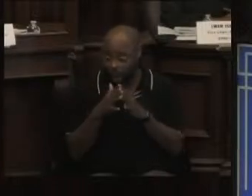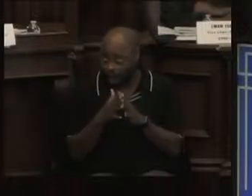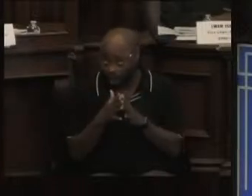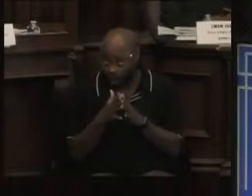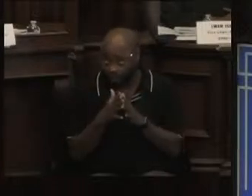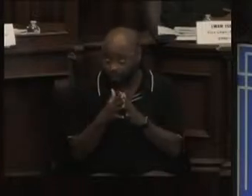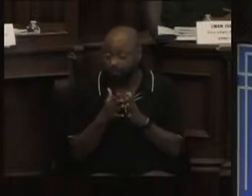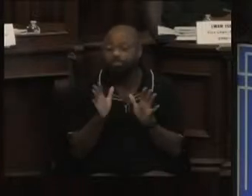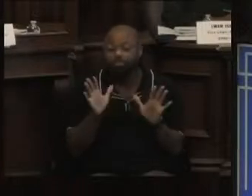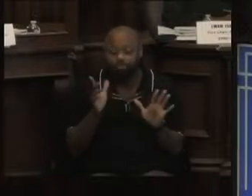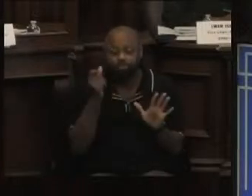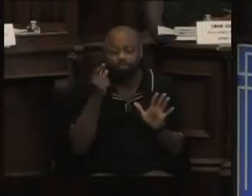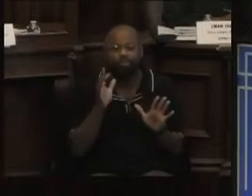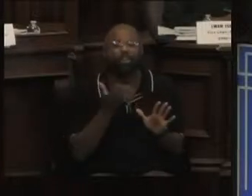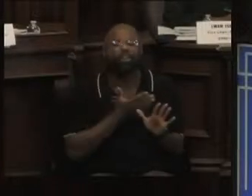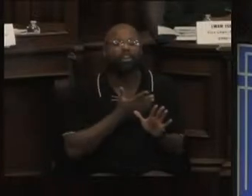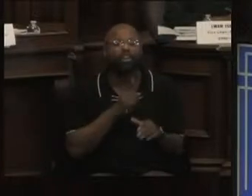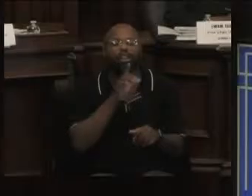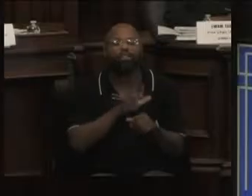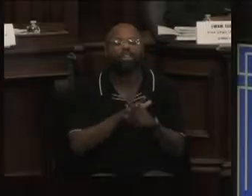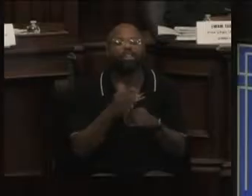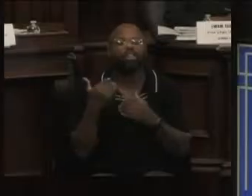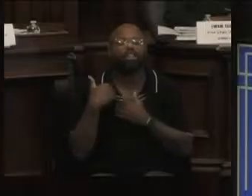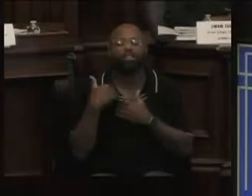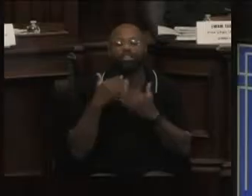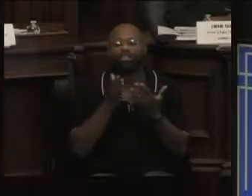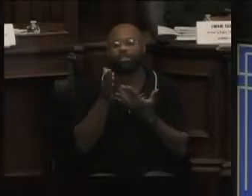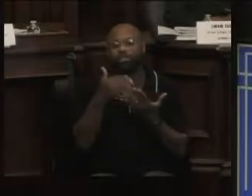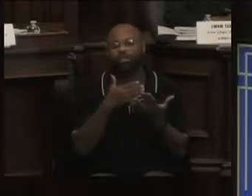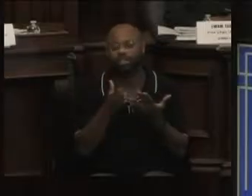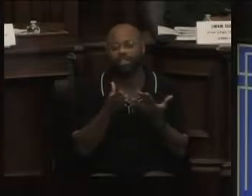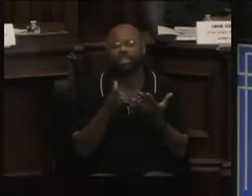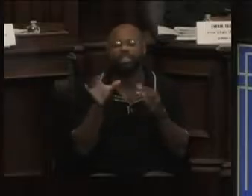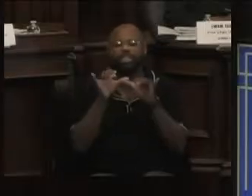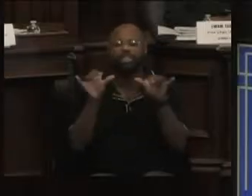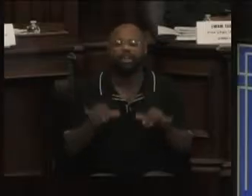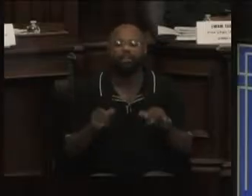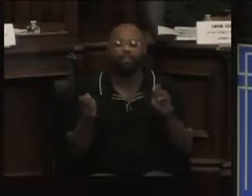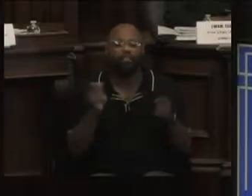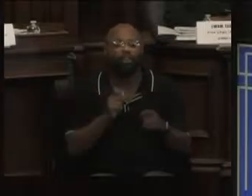envisioned years ago, or the way that we started our